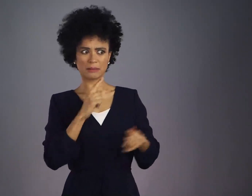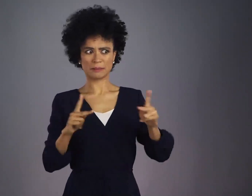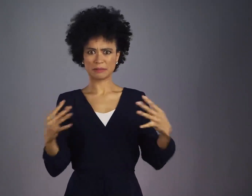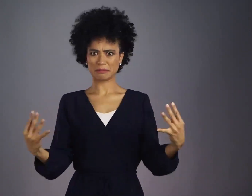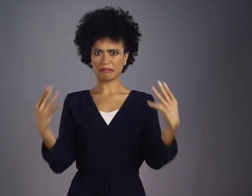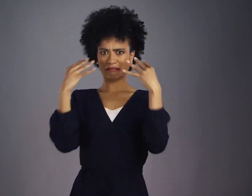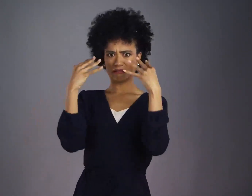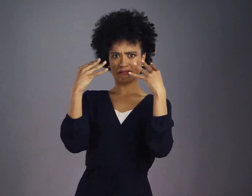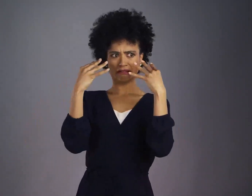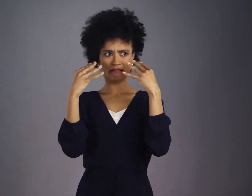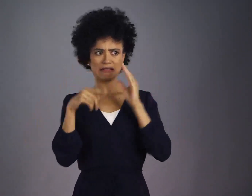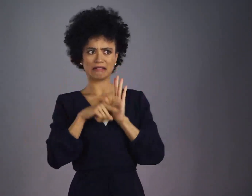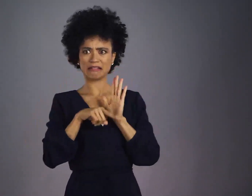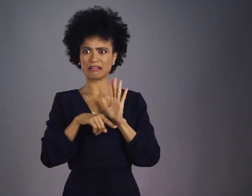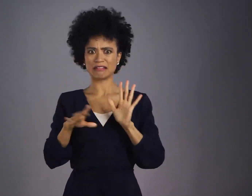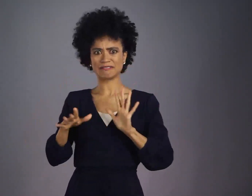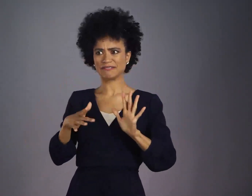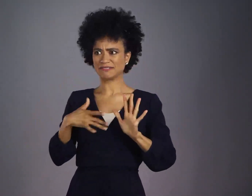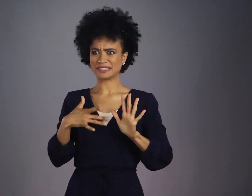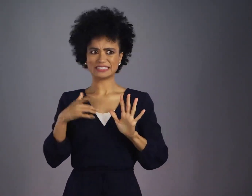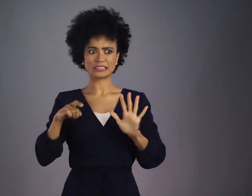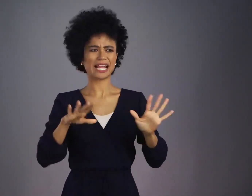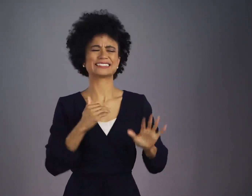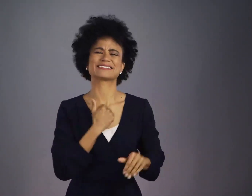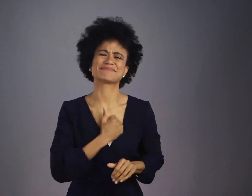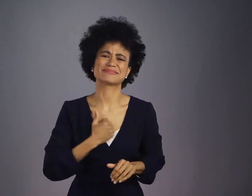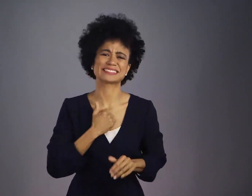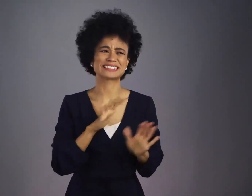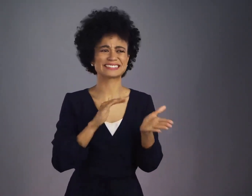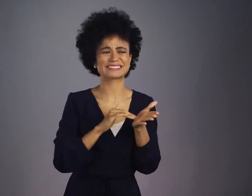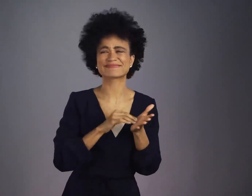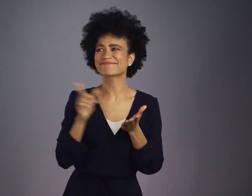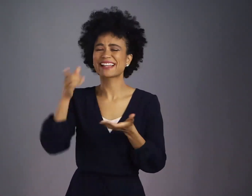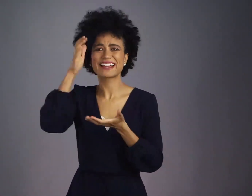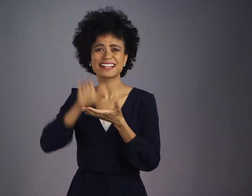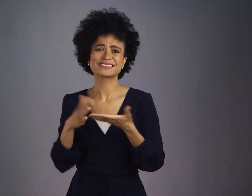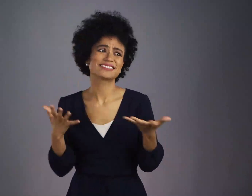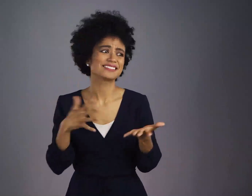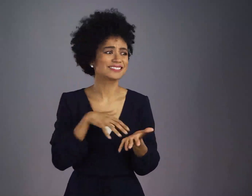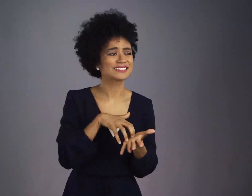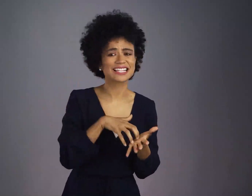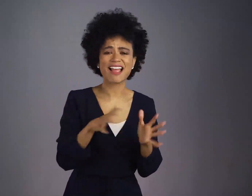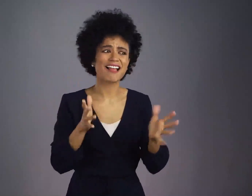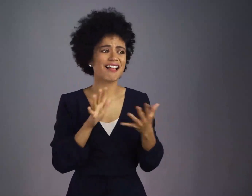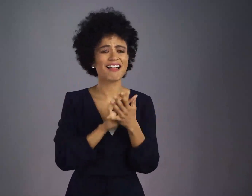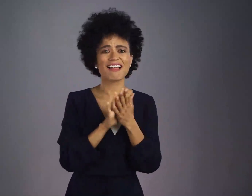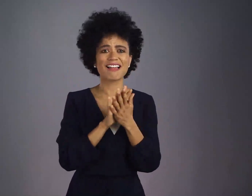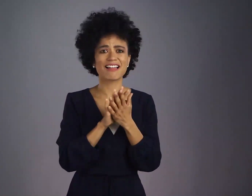You will no longer be self-conscious or feel that you must apologize as though your husband were a weak character.